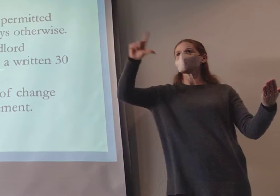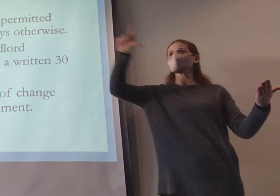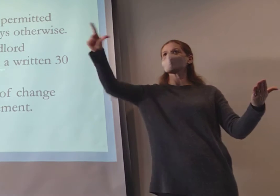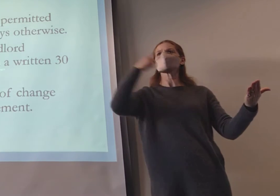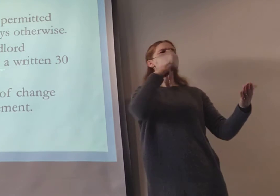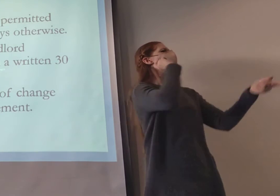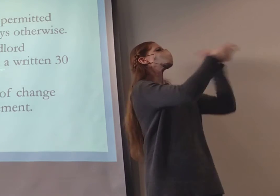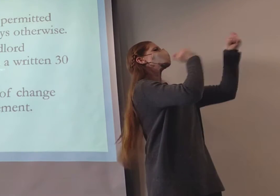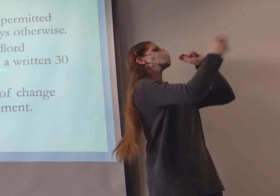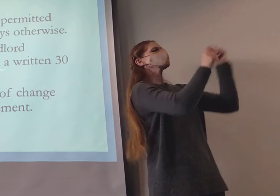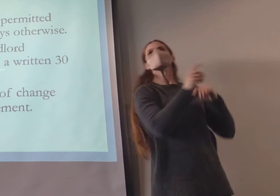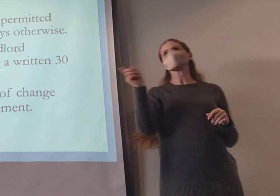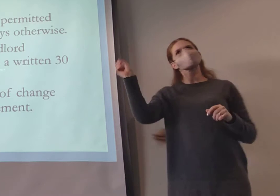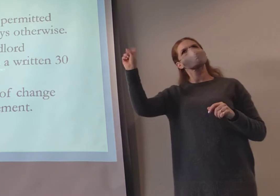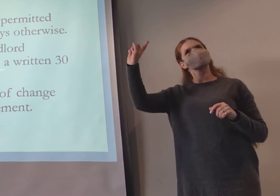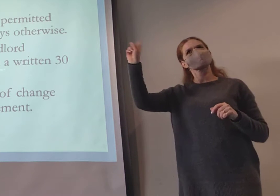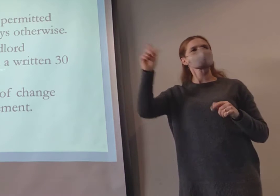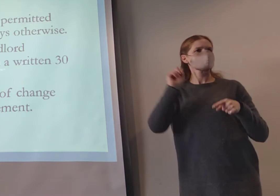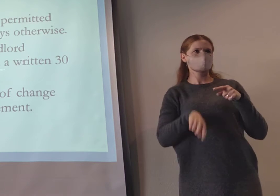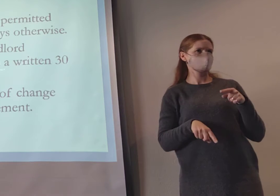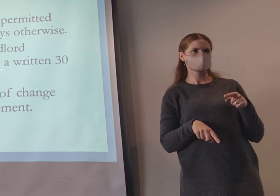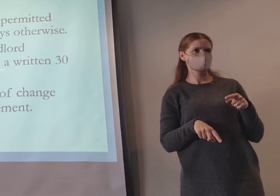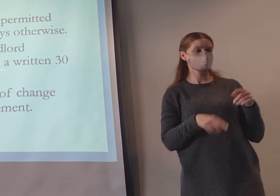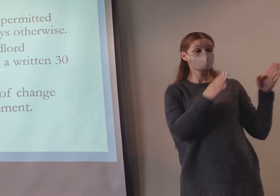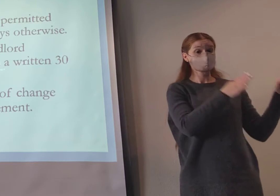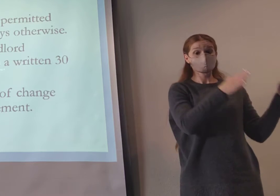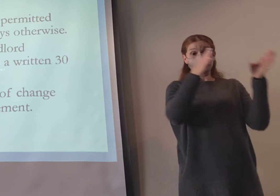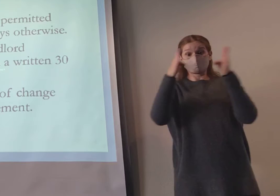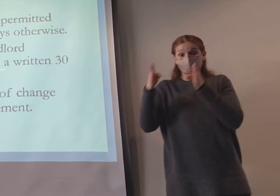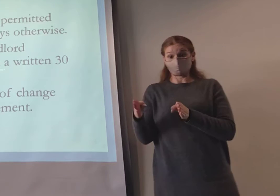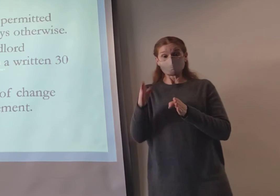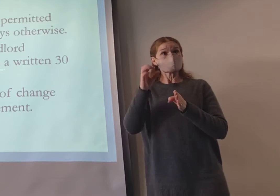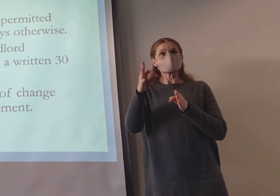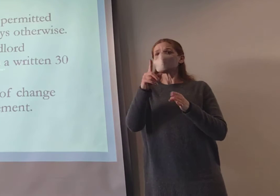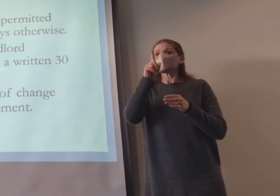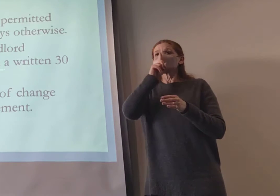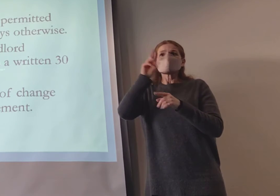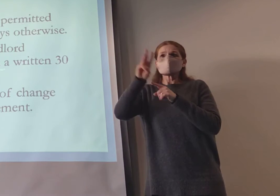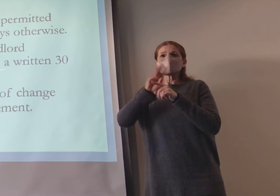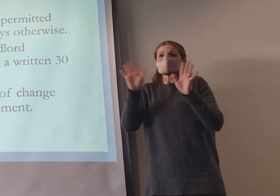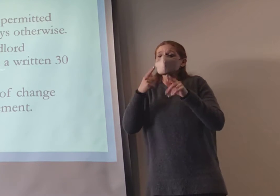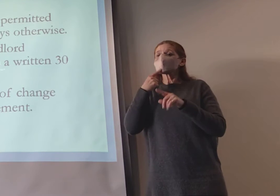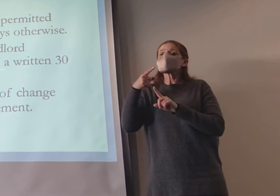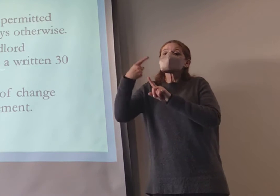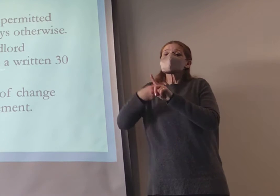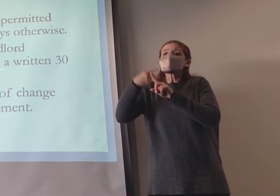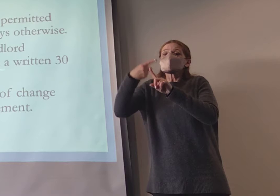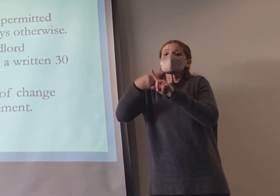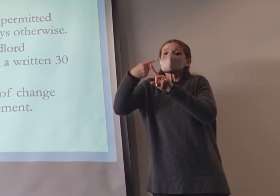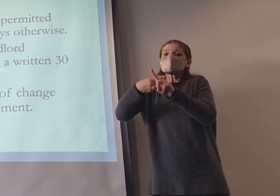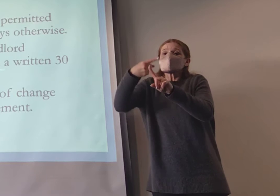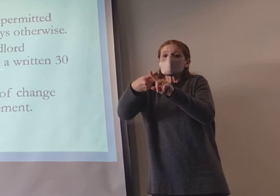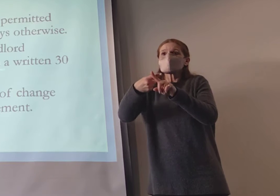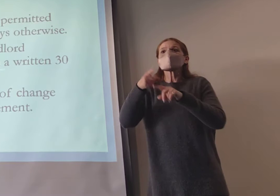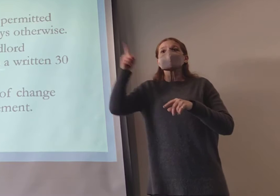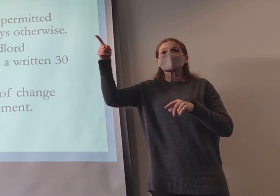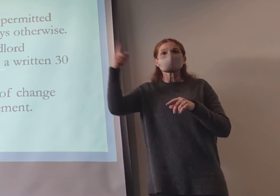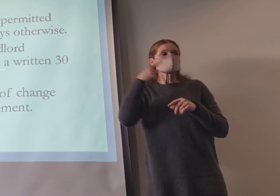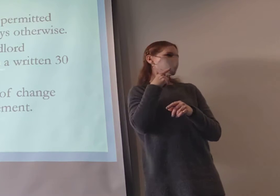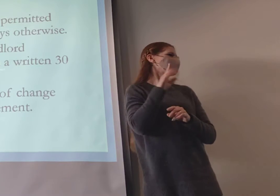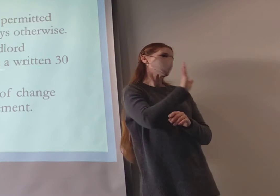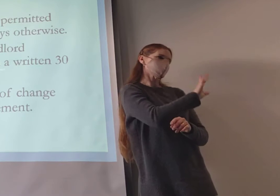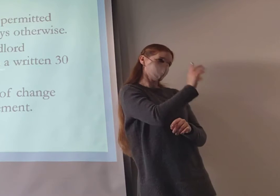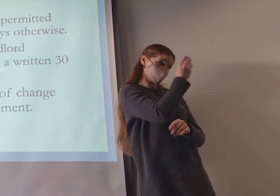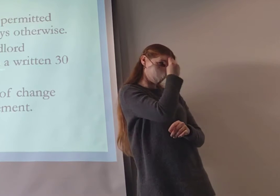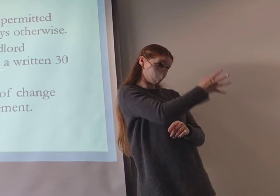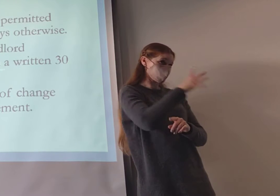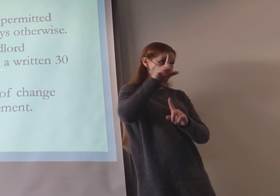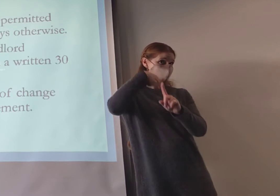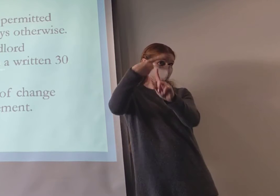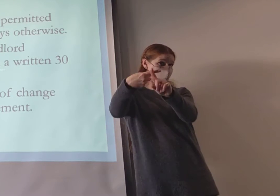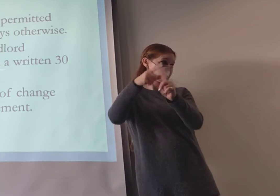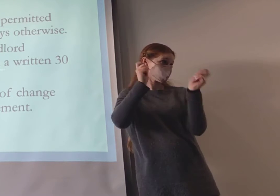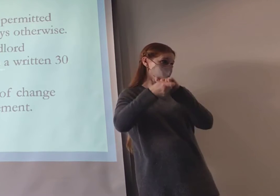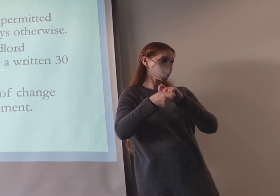Month to month, the landlord can change it if they give 30 days notice because it renews every 30 days.